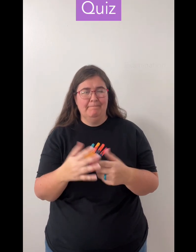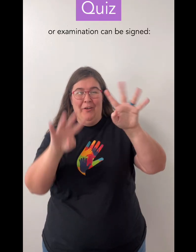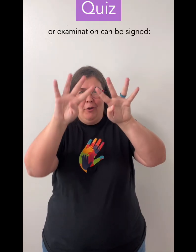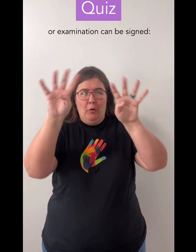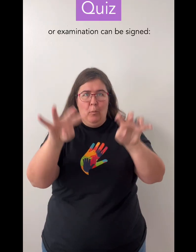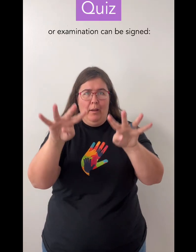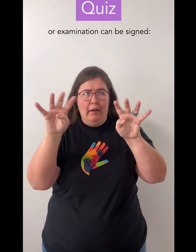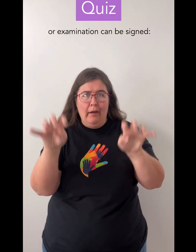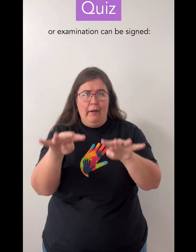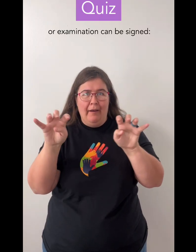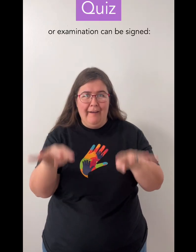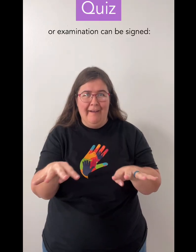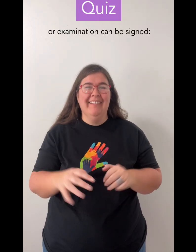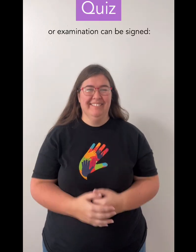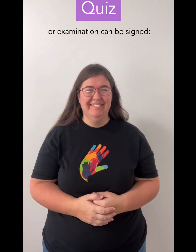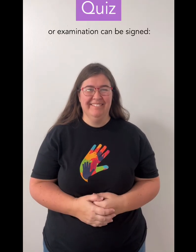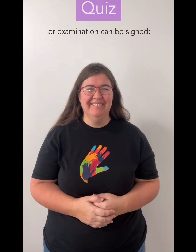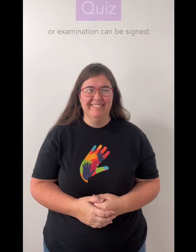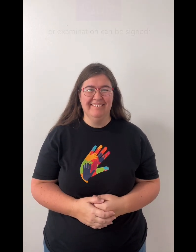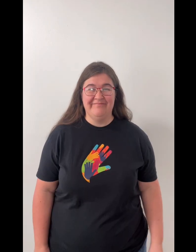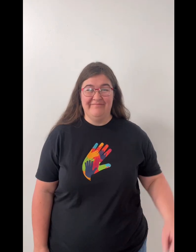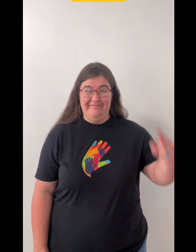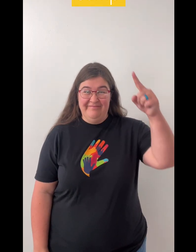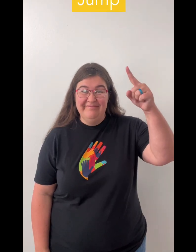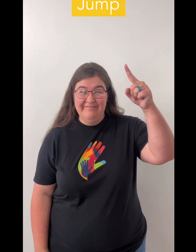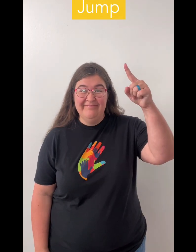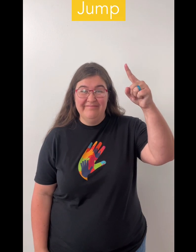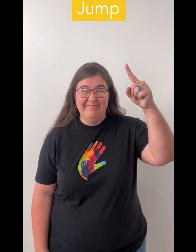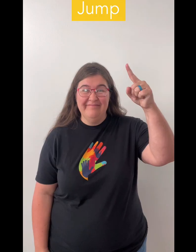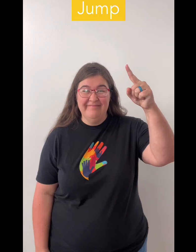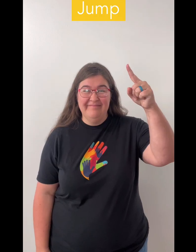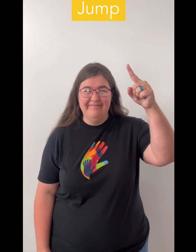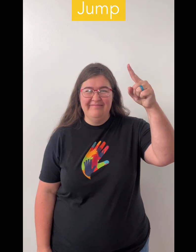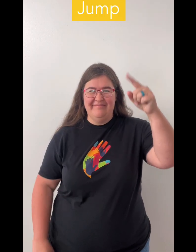or examination can be signed: JUMP